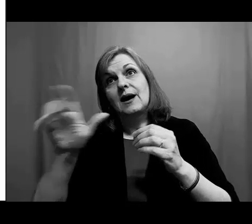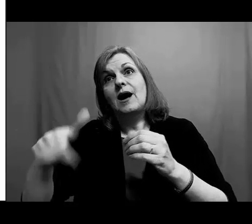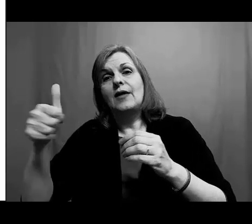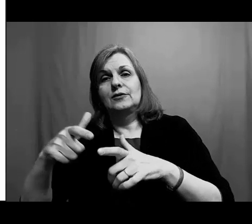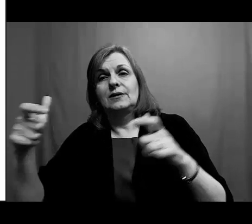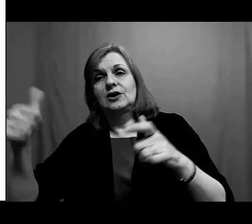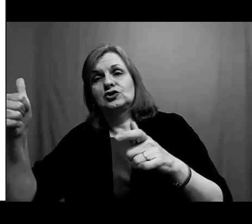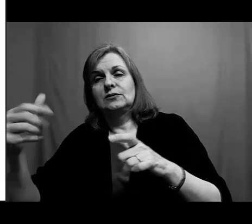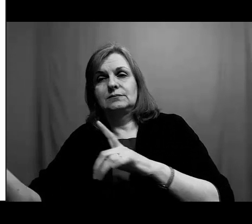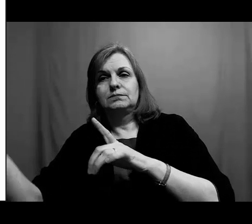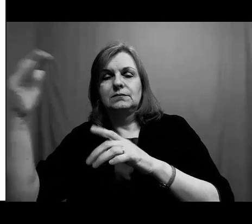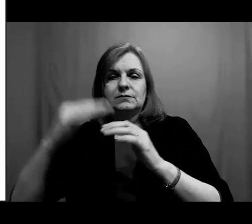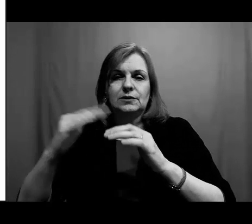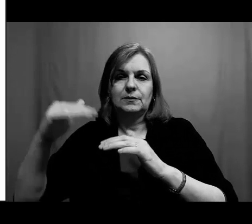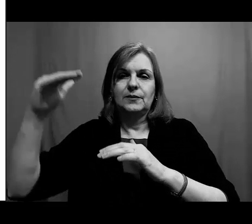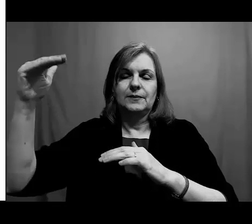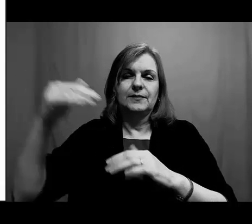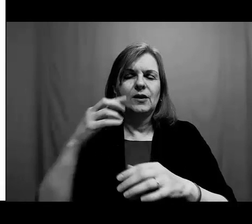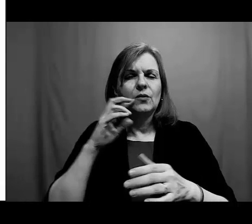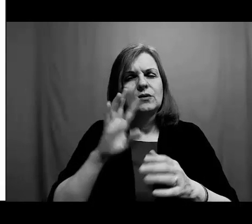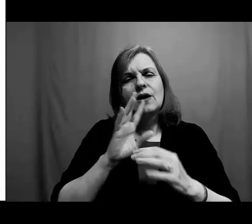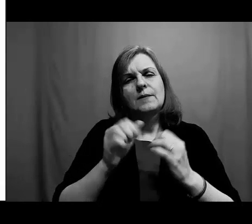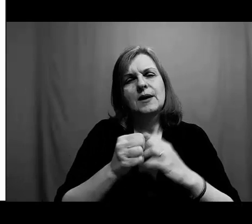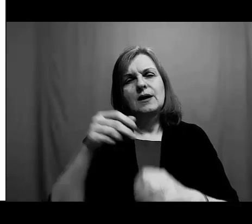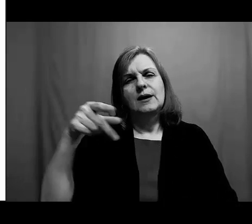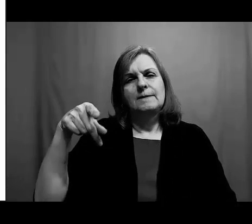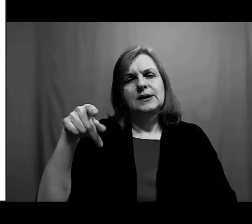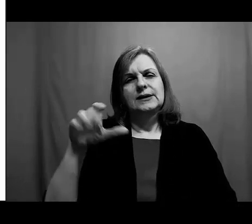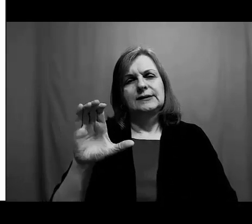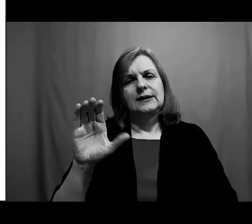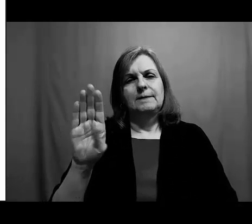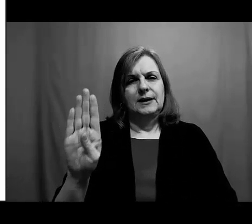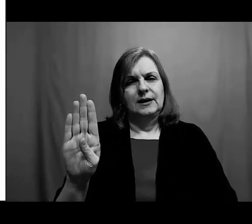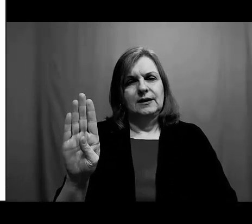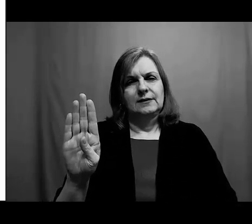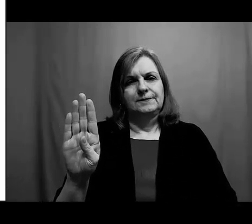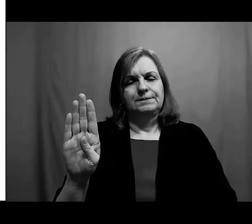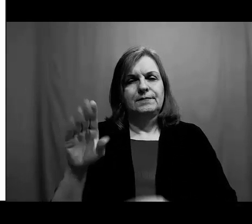organisms and so on and this is actually looking at PCBs in particular